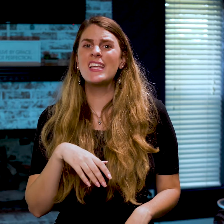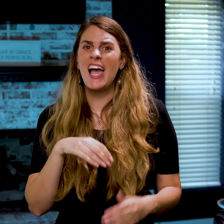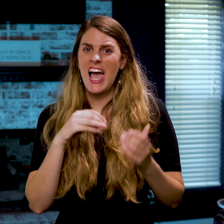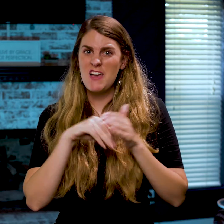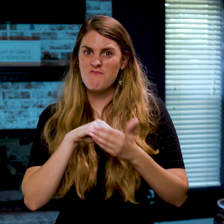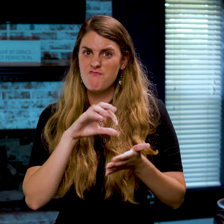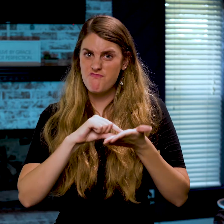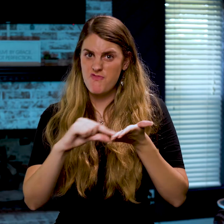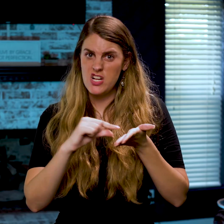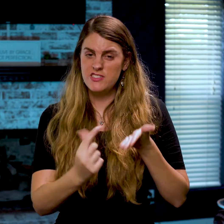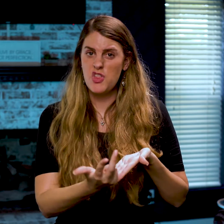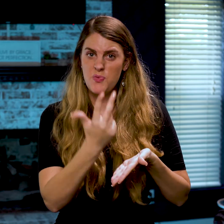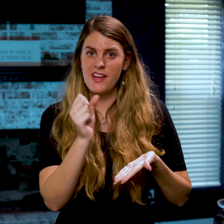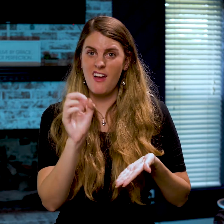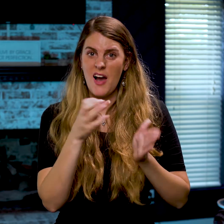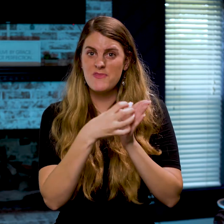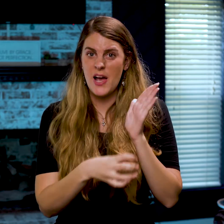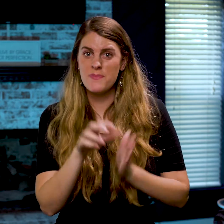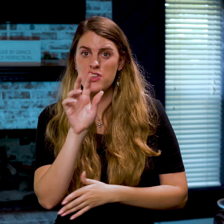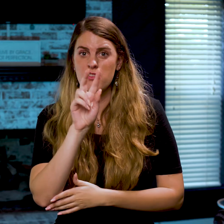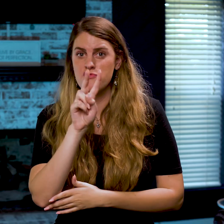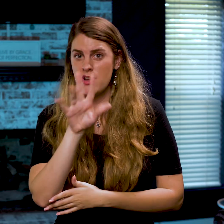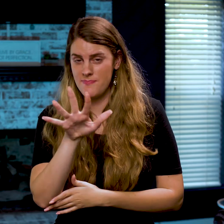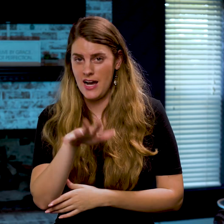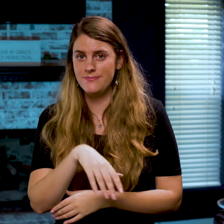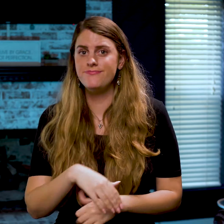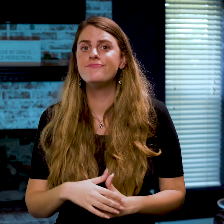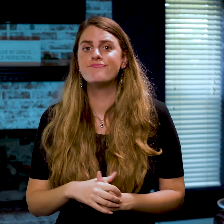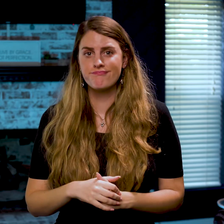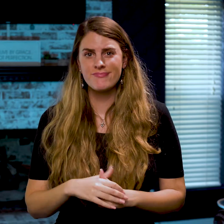In verse 3 of chapter 25